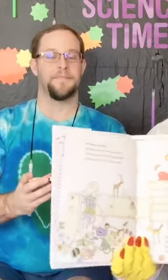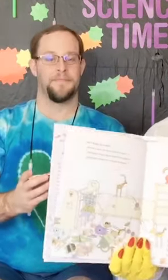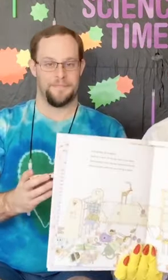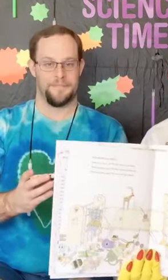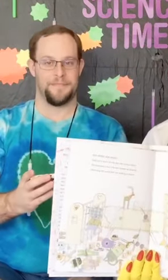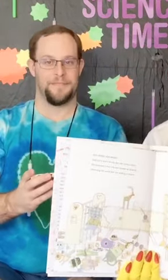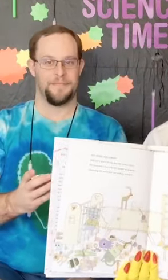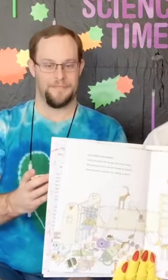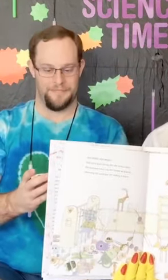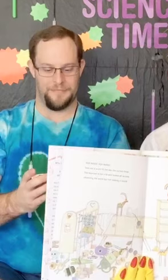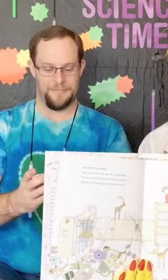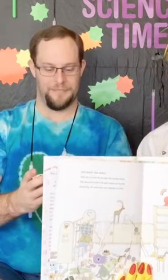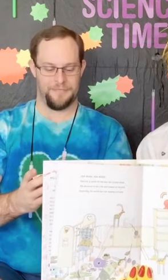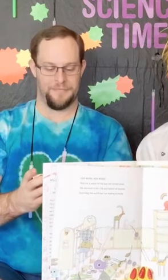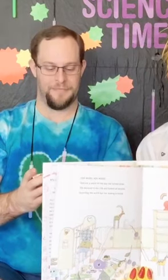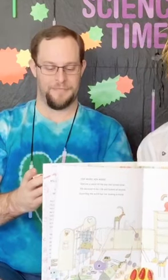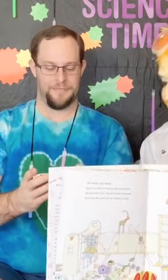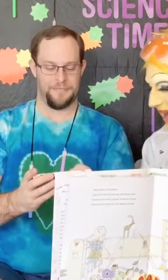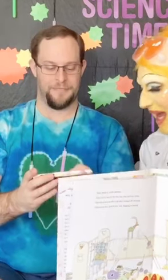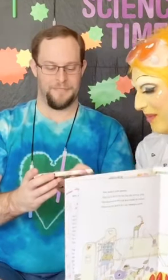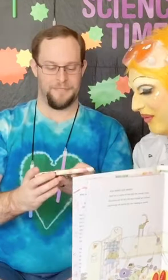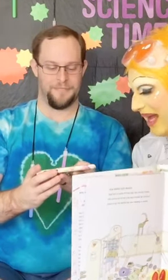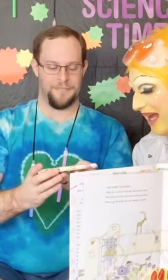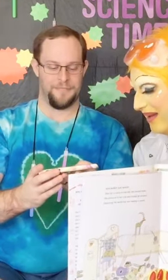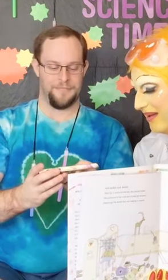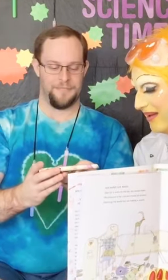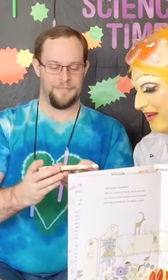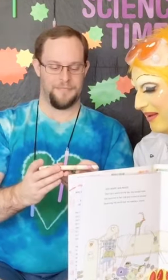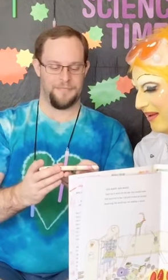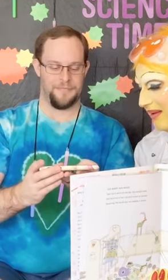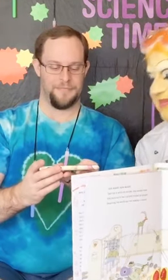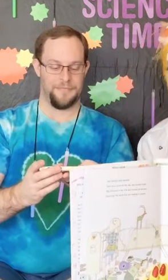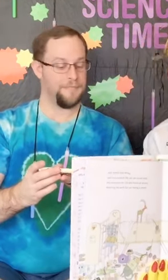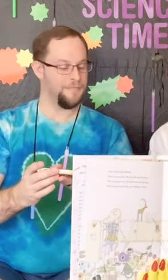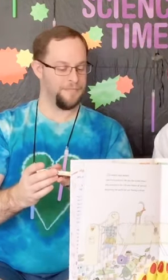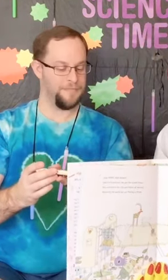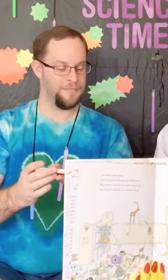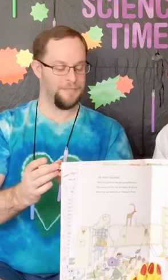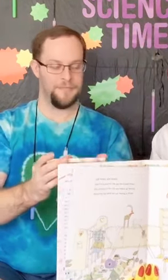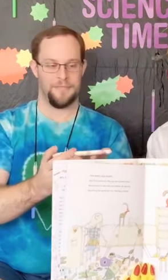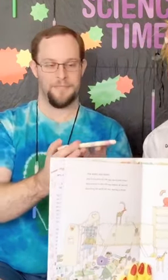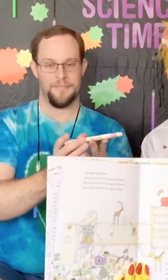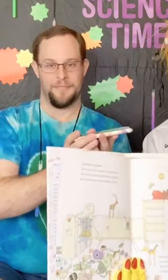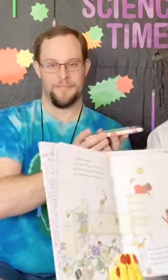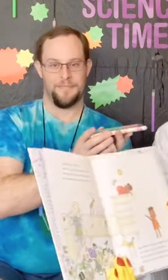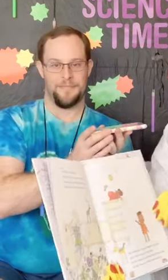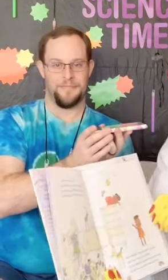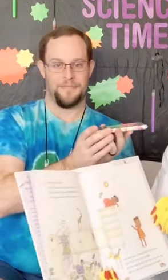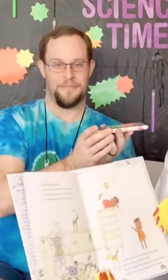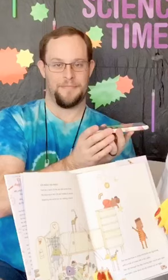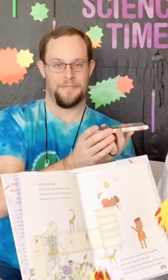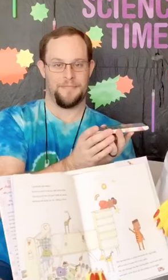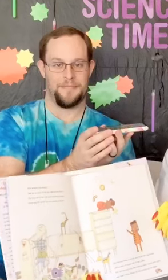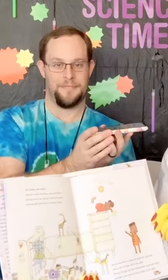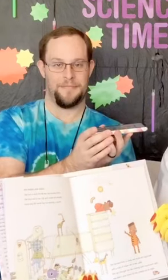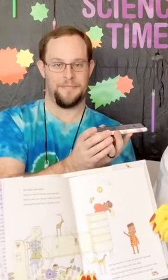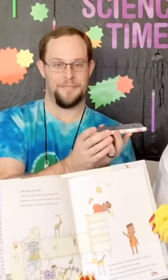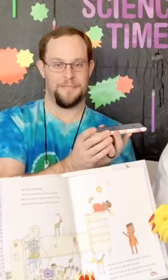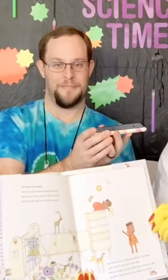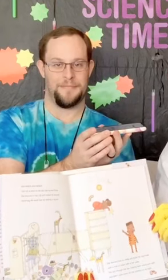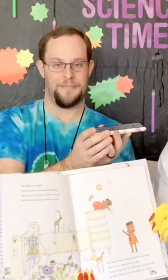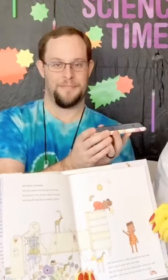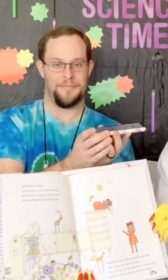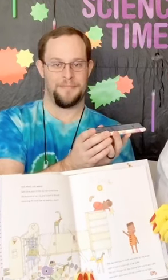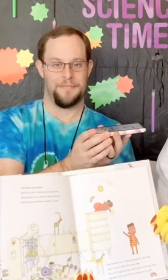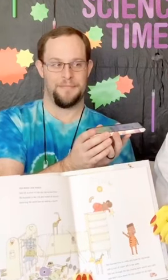Ada Marie! Ada Marie. Ada Marie, said not a word